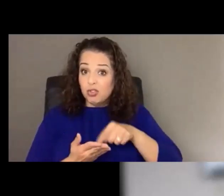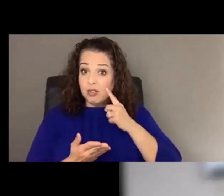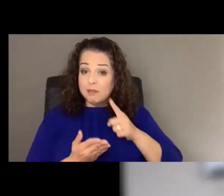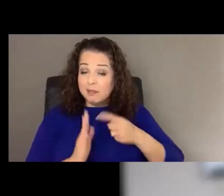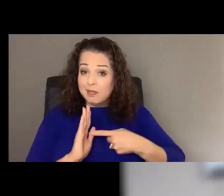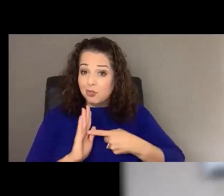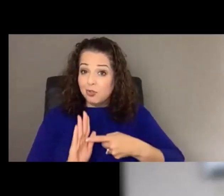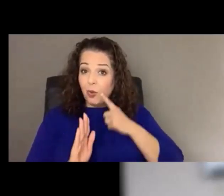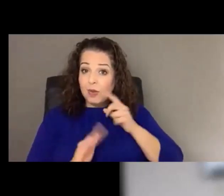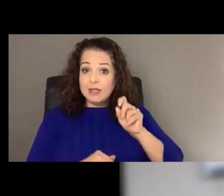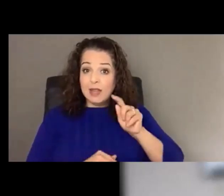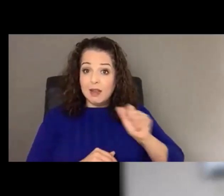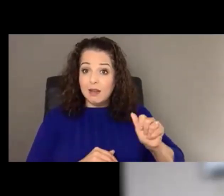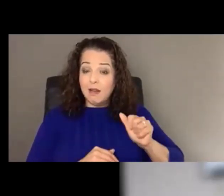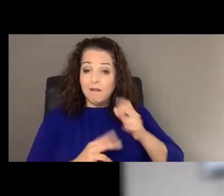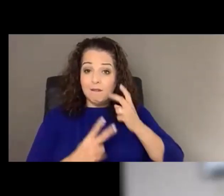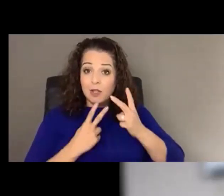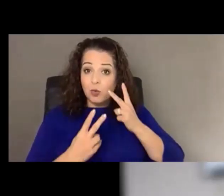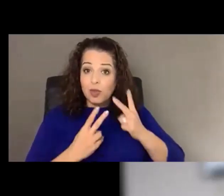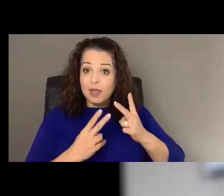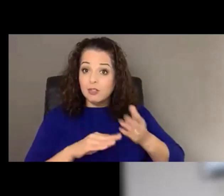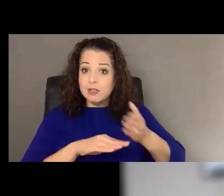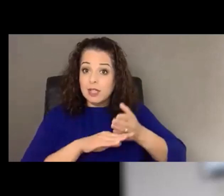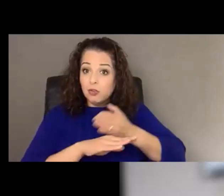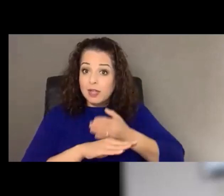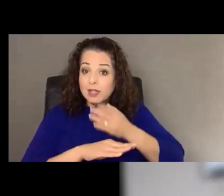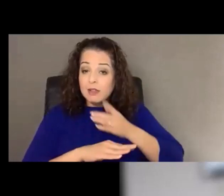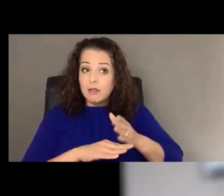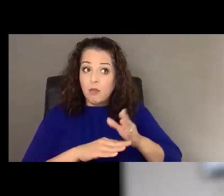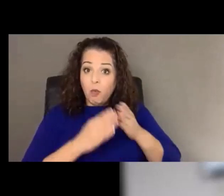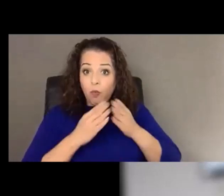might increase overall reach by attracting audiences